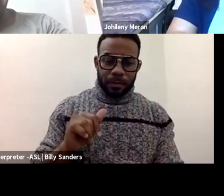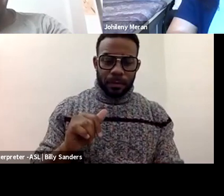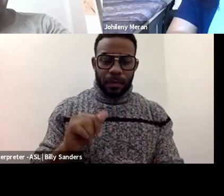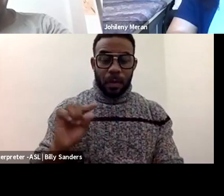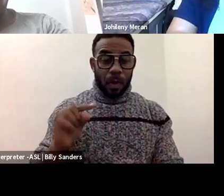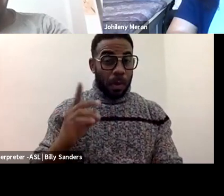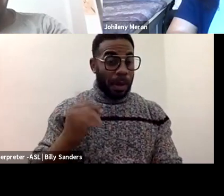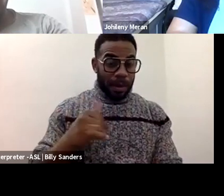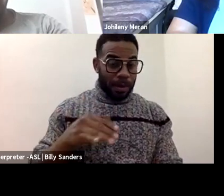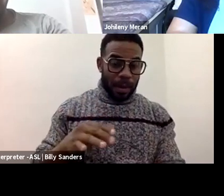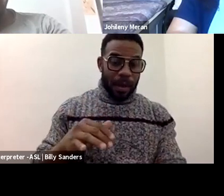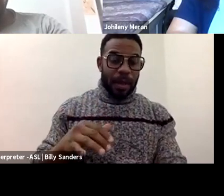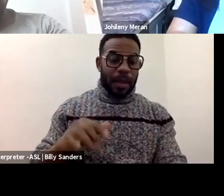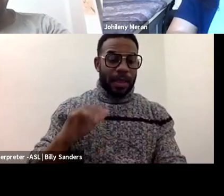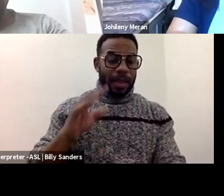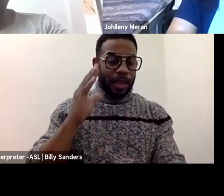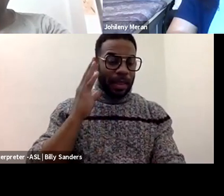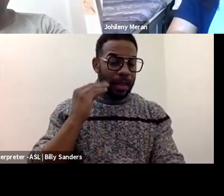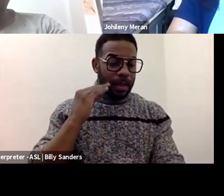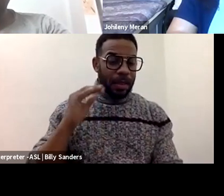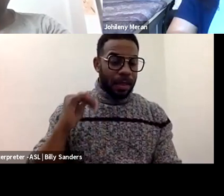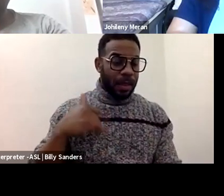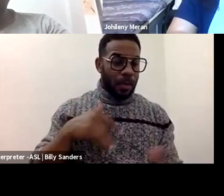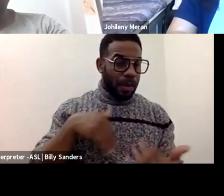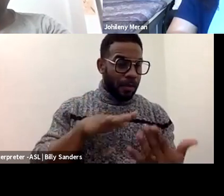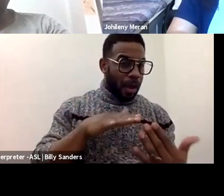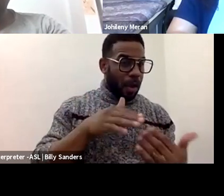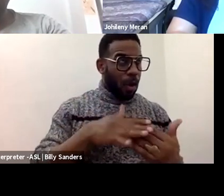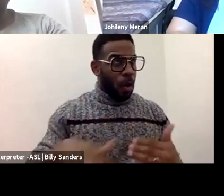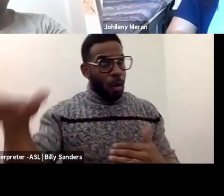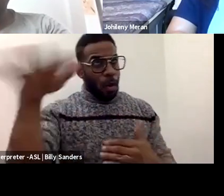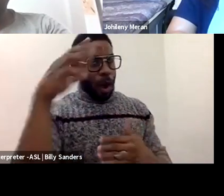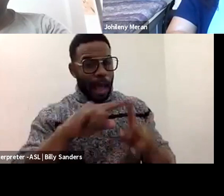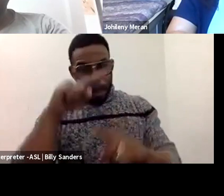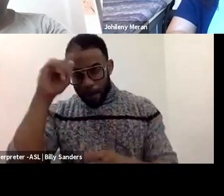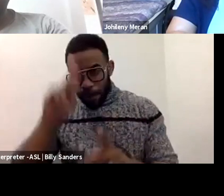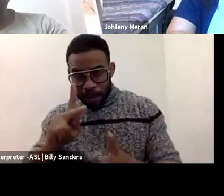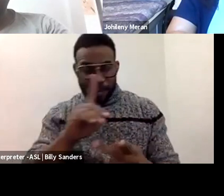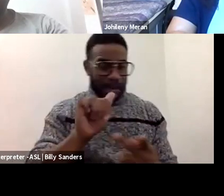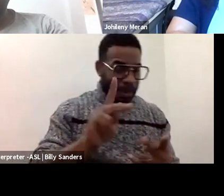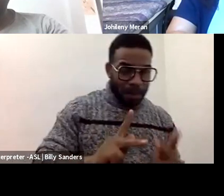by any means. These experiences that we face as Black people, disabled people, people from